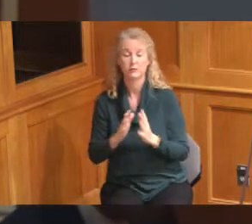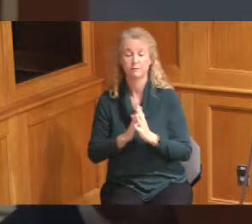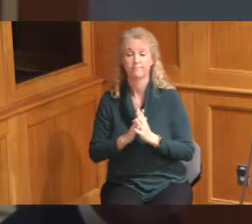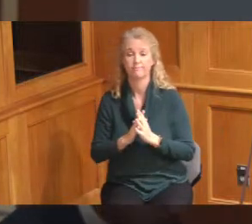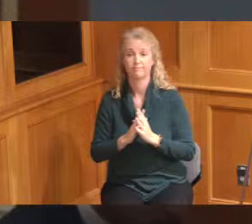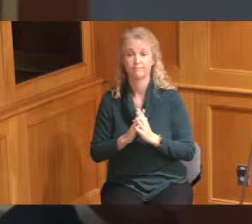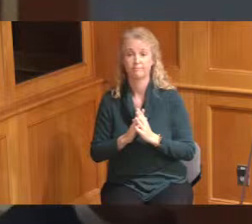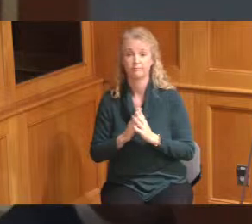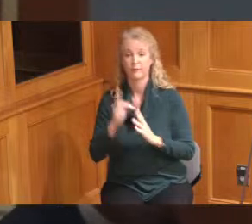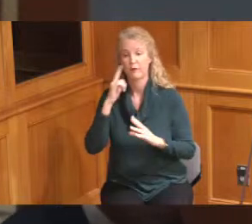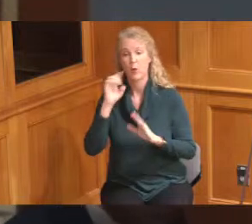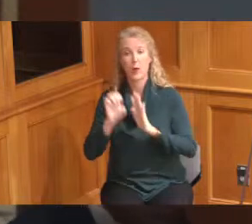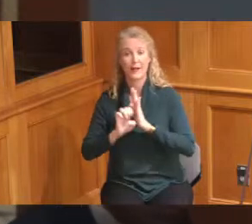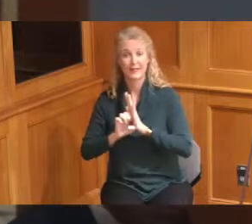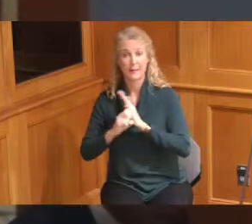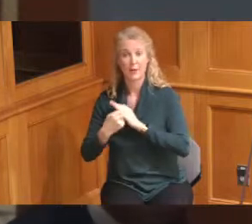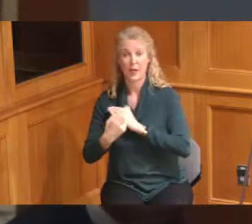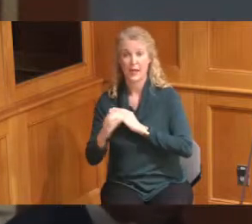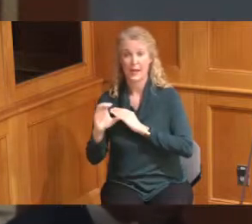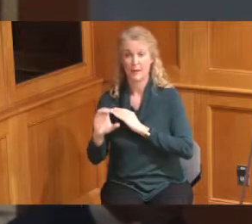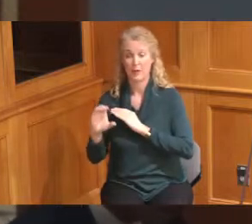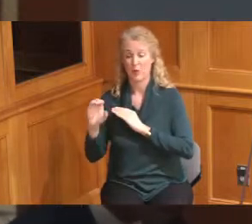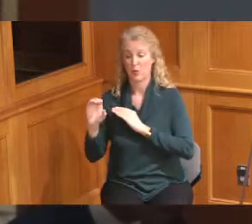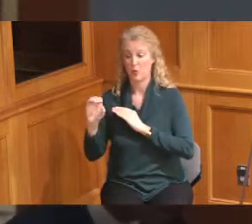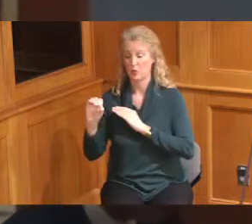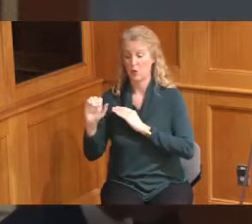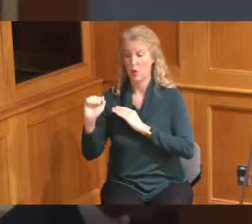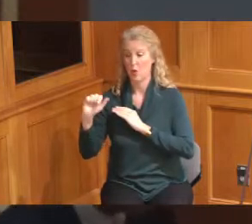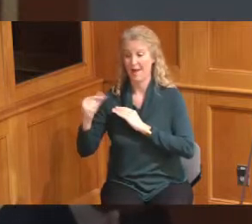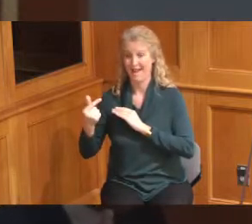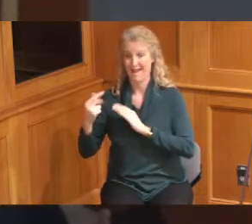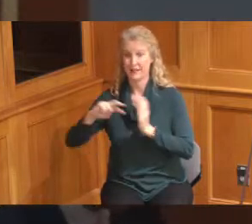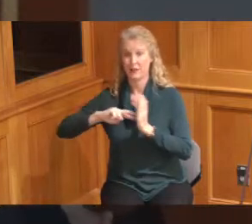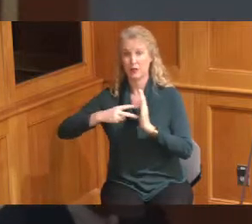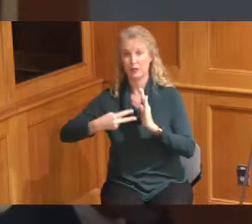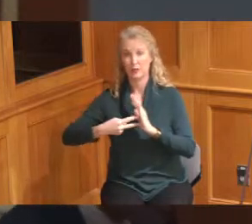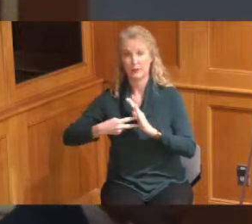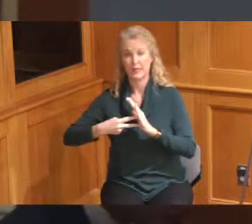we have a Hamilton County coad which is a coalition of or Community organizations active in